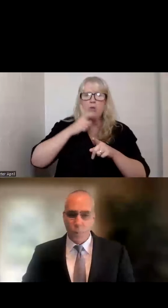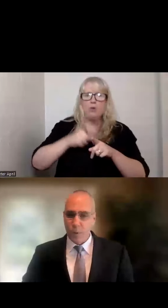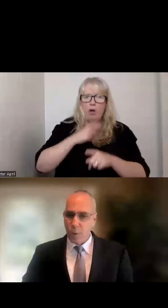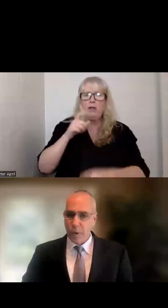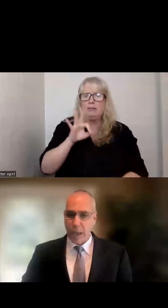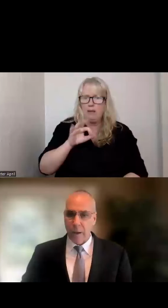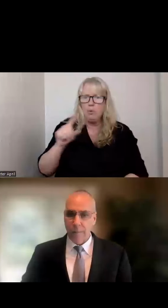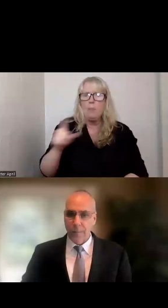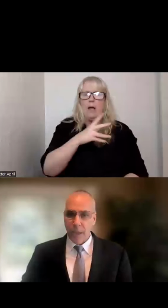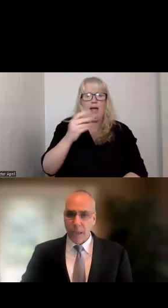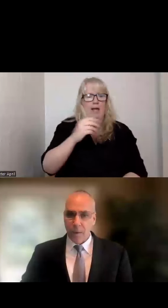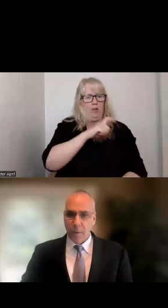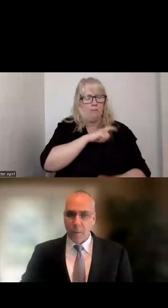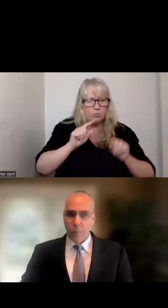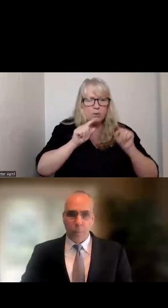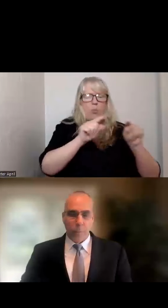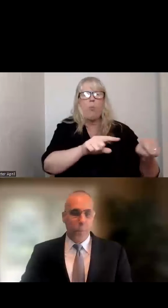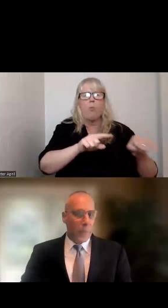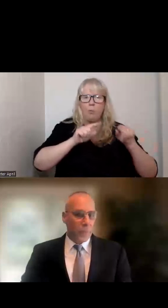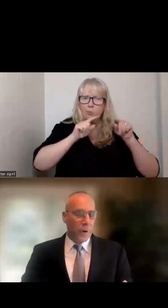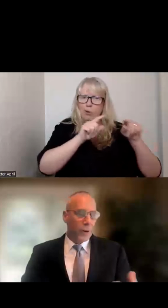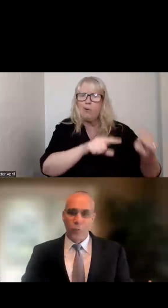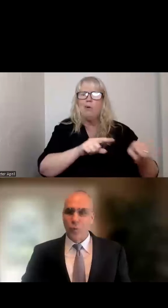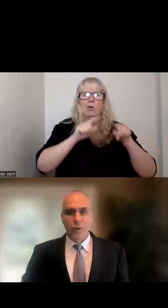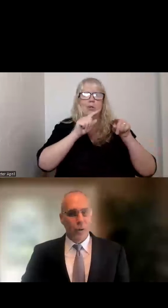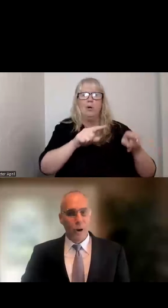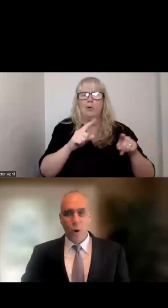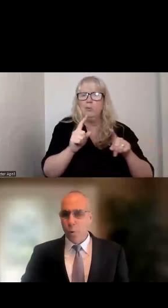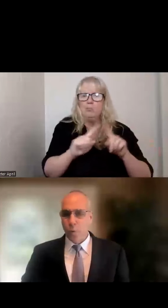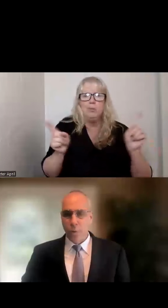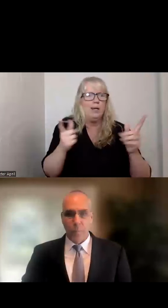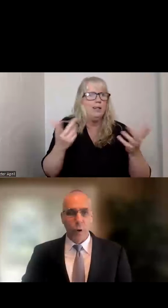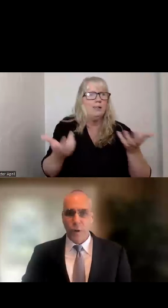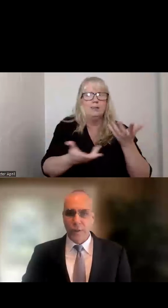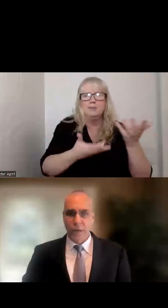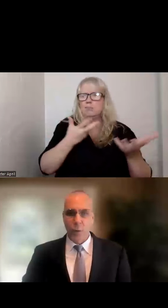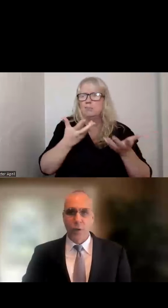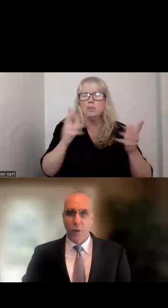ENFORCEMENT IS GOING OUT, BUT THERE IS REAL NO EMERGENCY OR